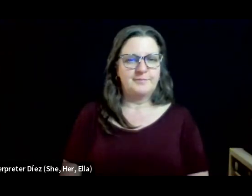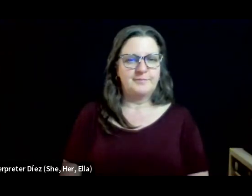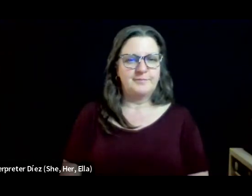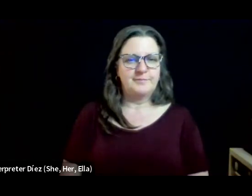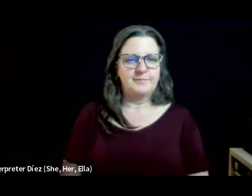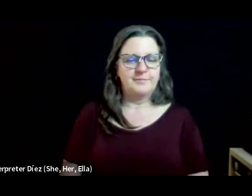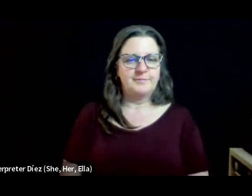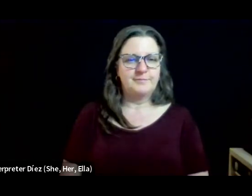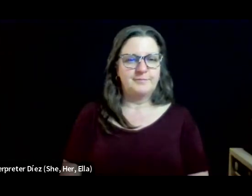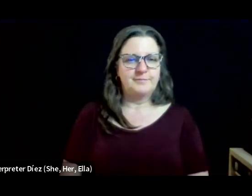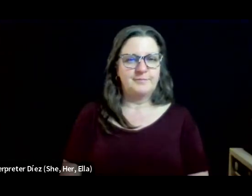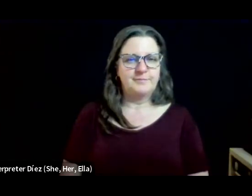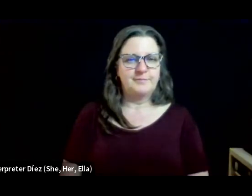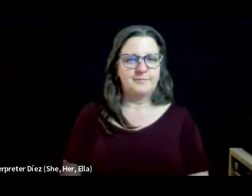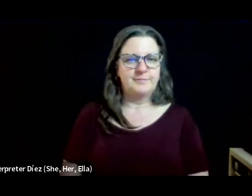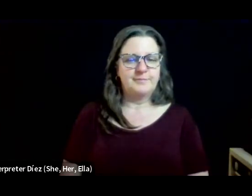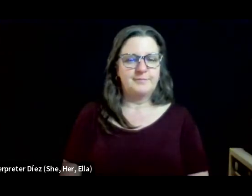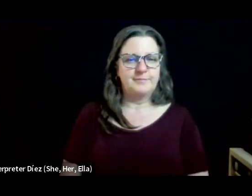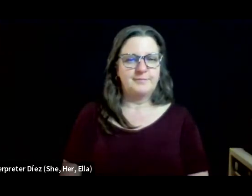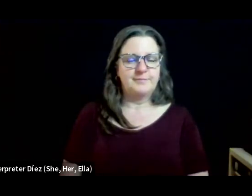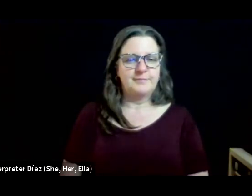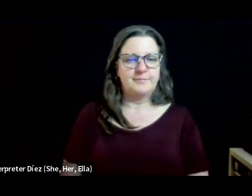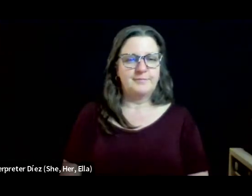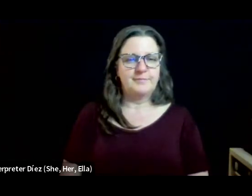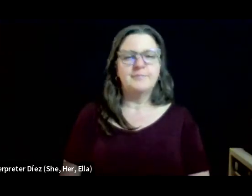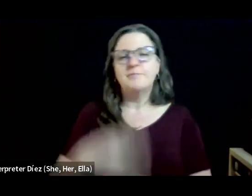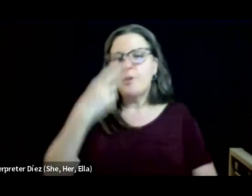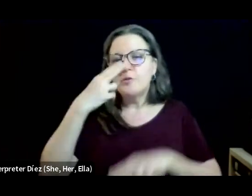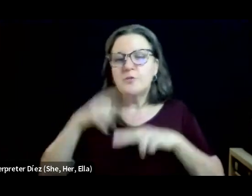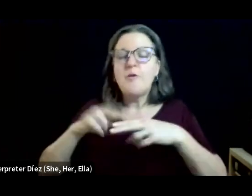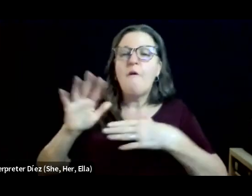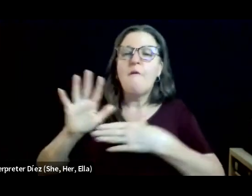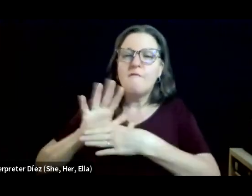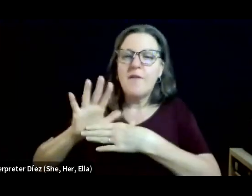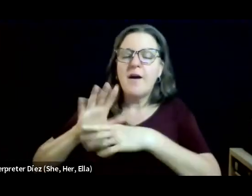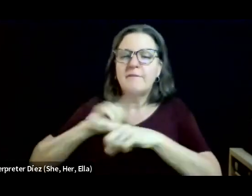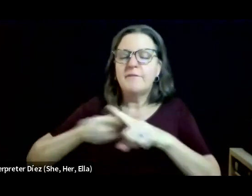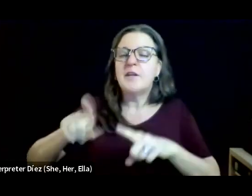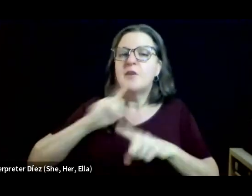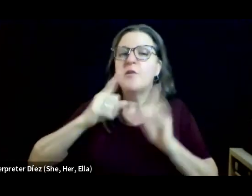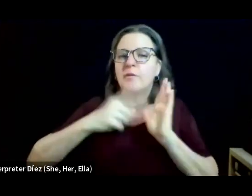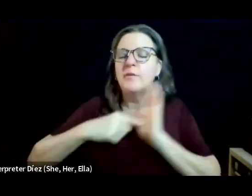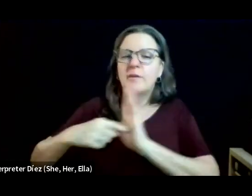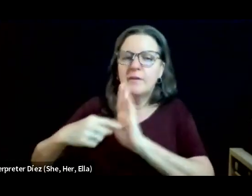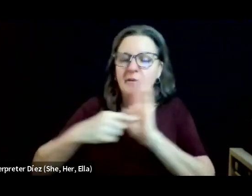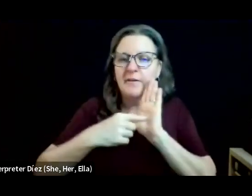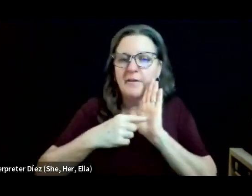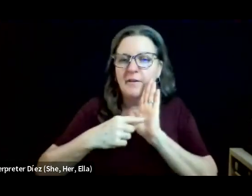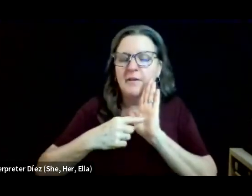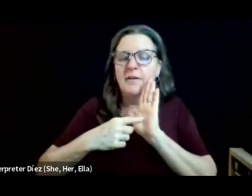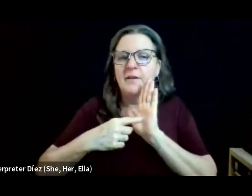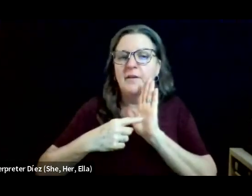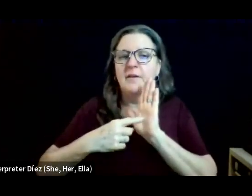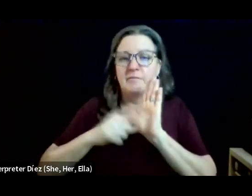So fun video. But it really does show a true process of the purchasing department.